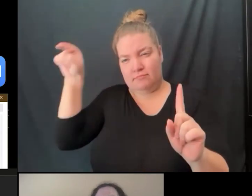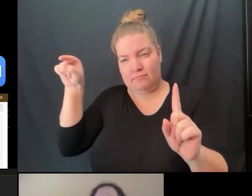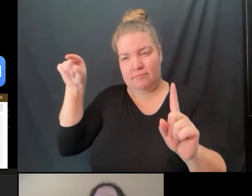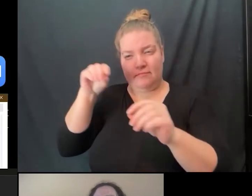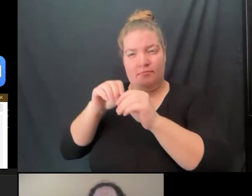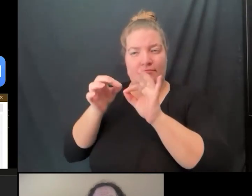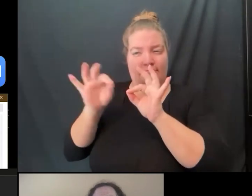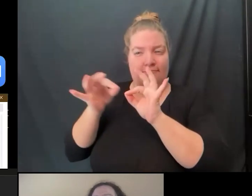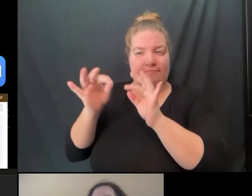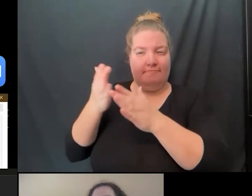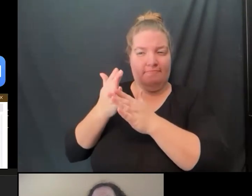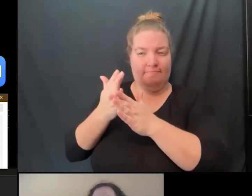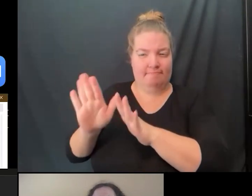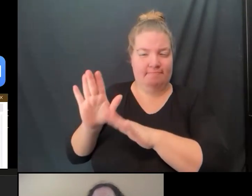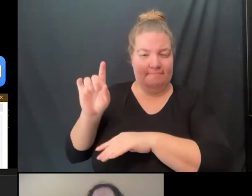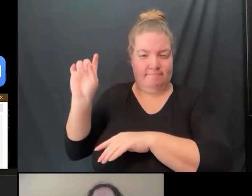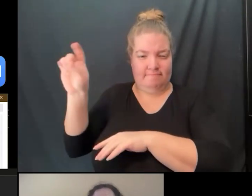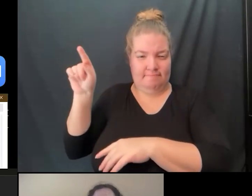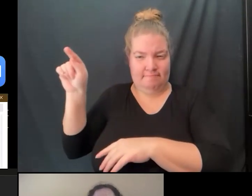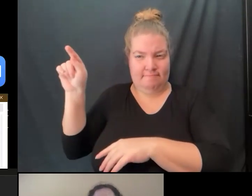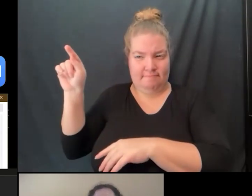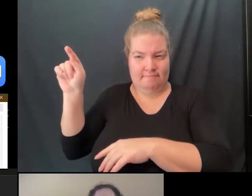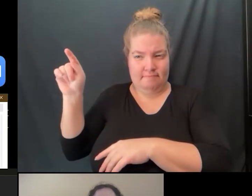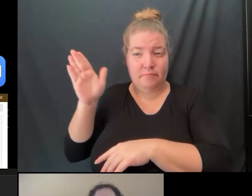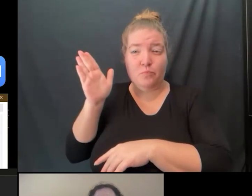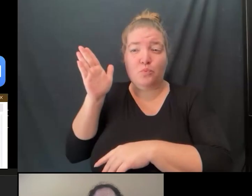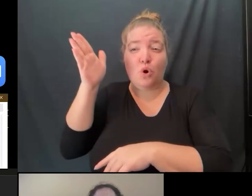and subtitles available, but we're going to prepare them afterwards.